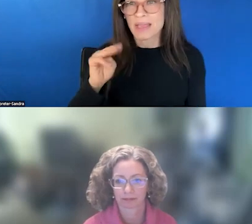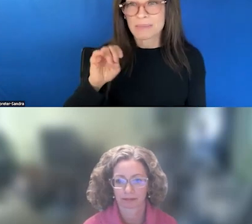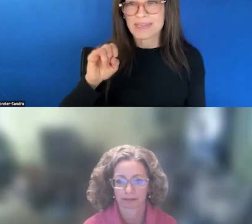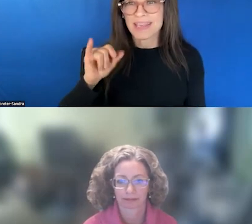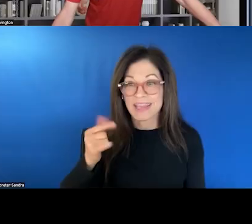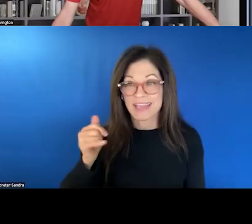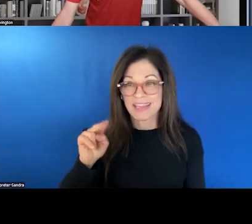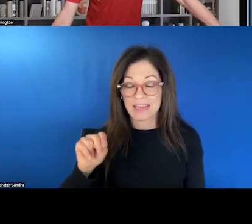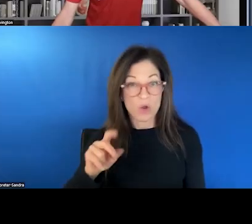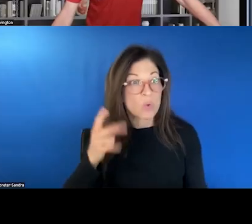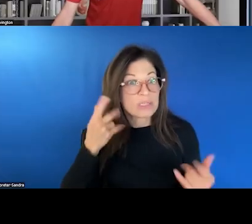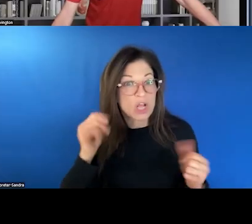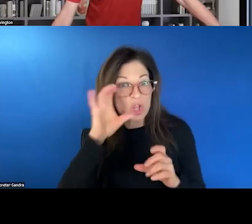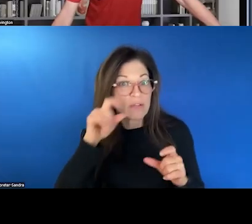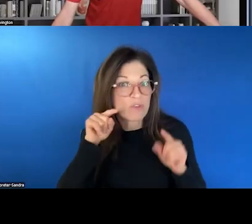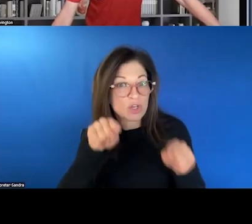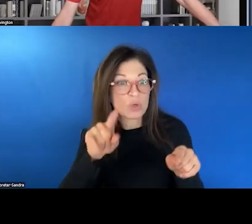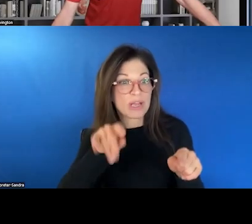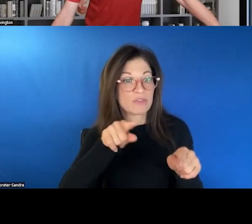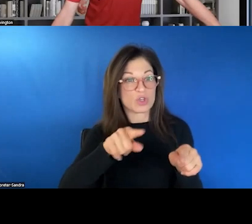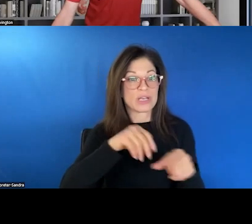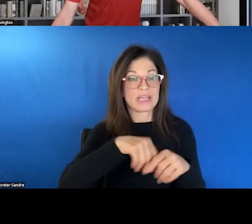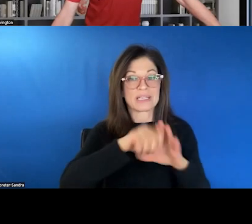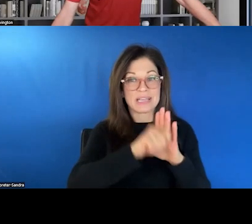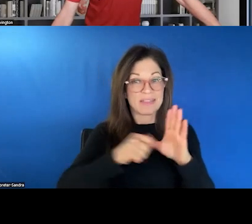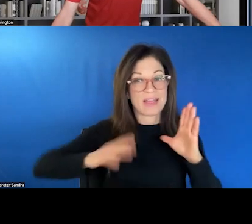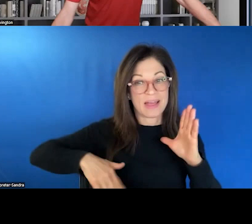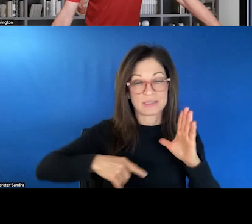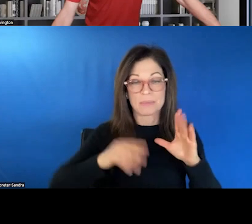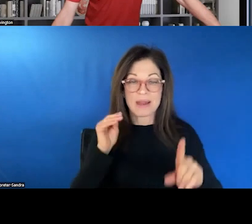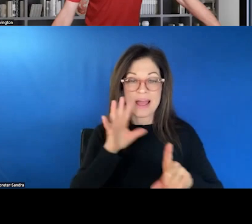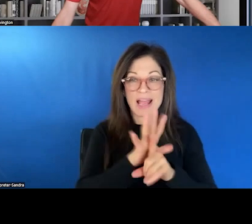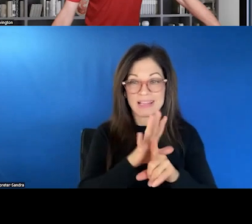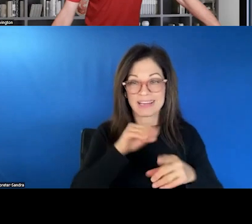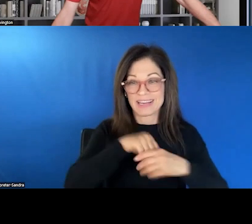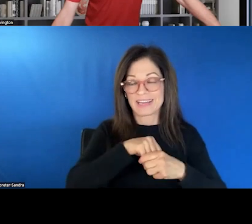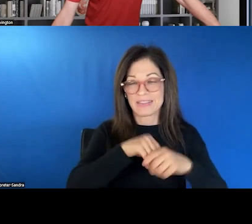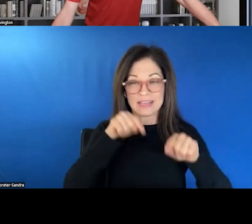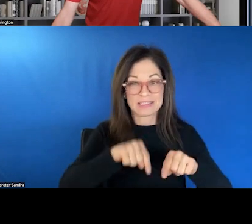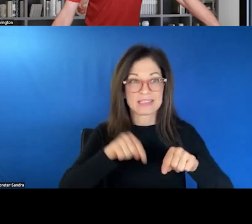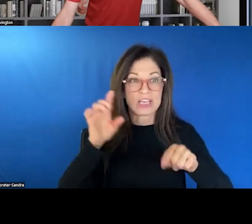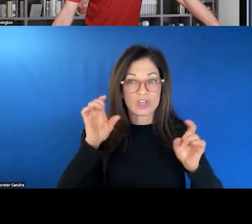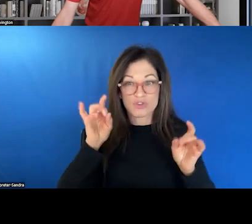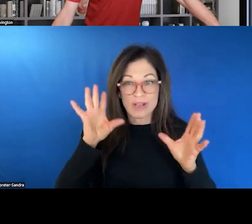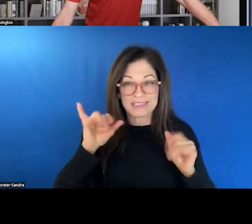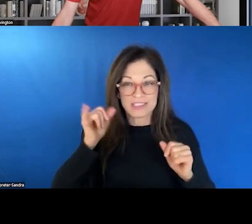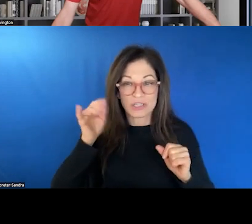A STATE THAT HAS NOT BEEN HIGHLIGHTED IN CRISIS TALK OR CRISIS JAM, WE ARE STILL LOOKING FOR YOU. AND ALSO, THE WORK THAT NAMI AND